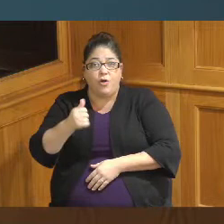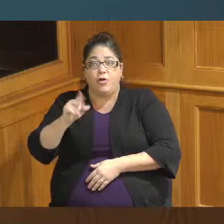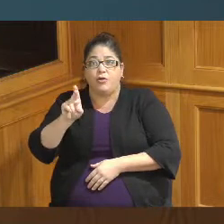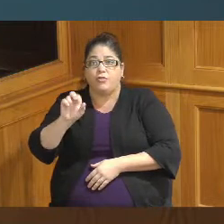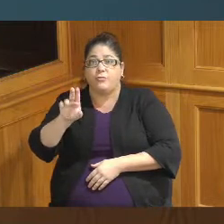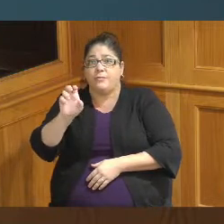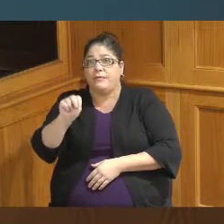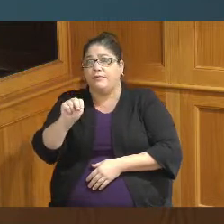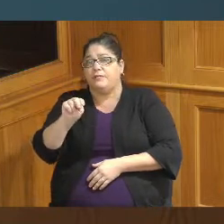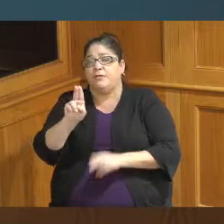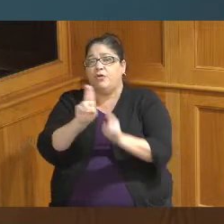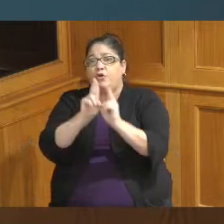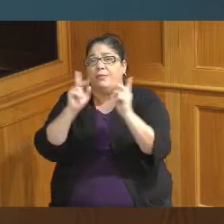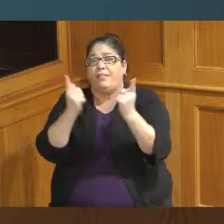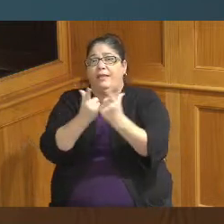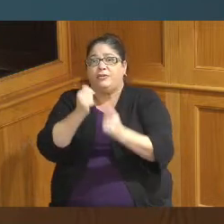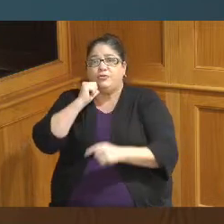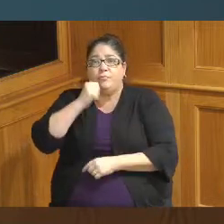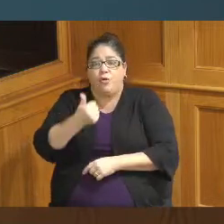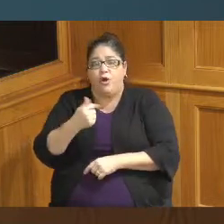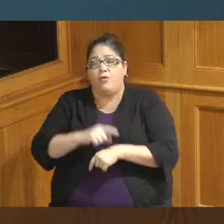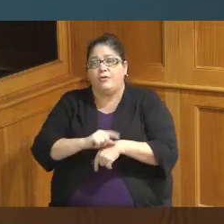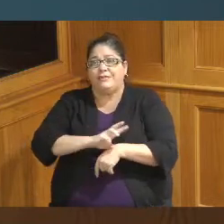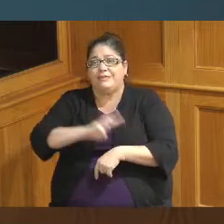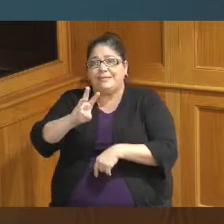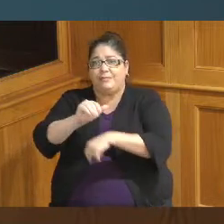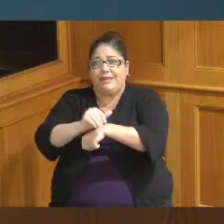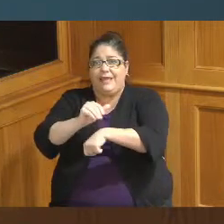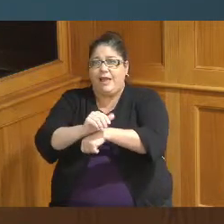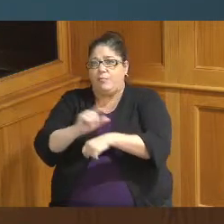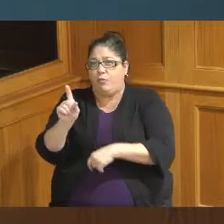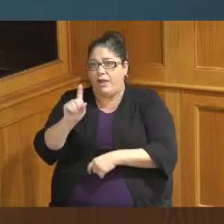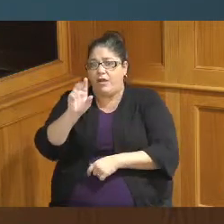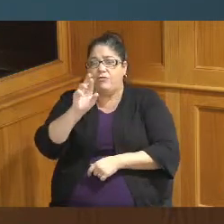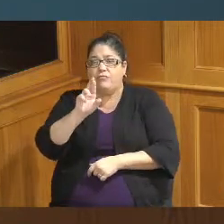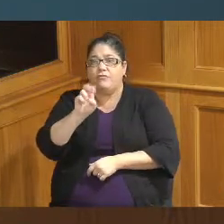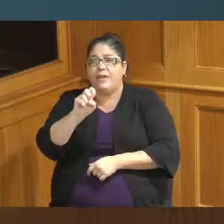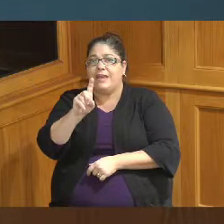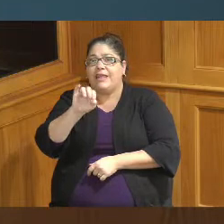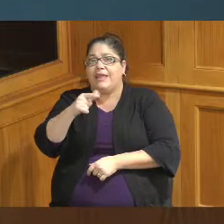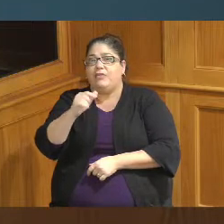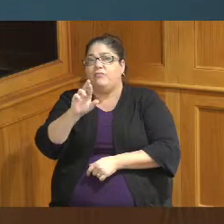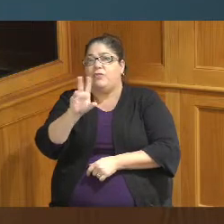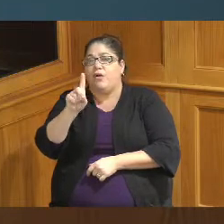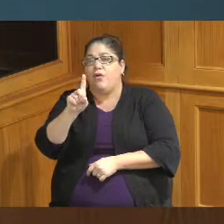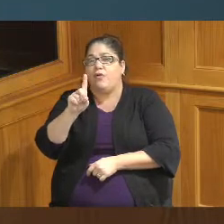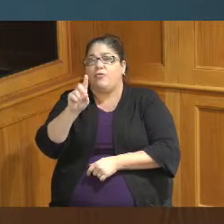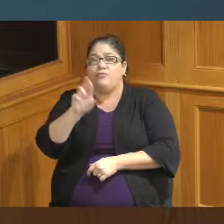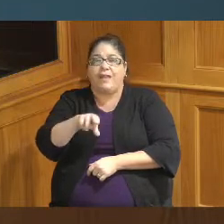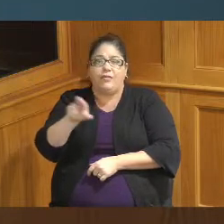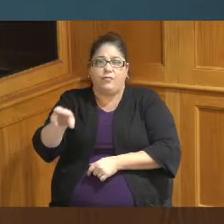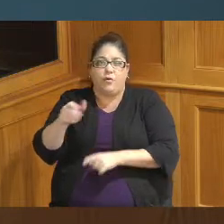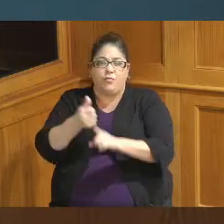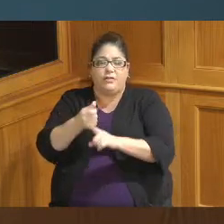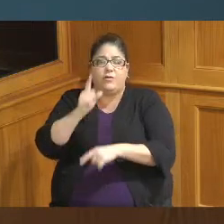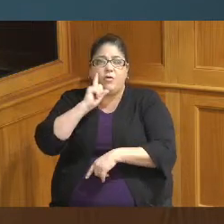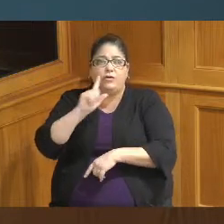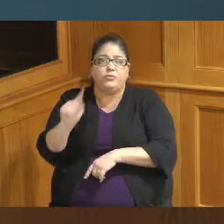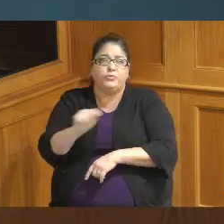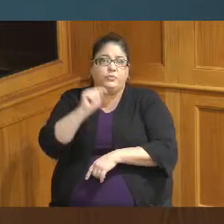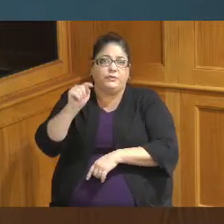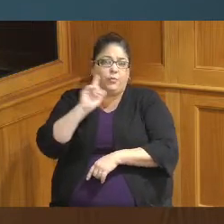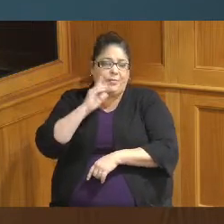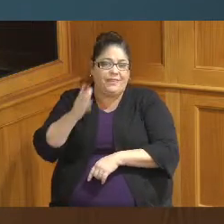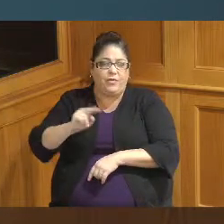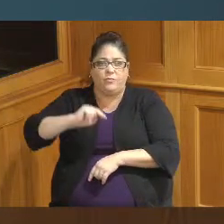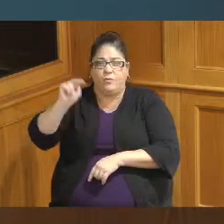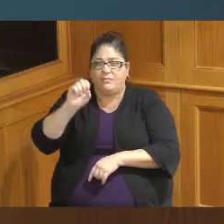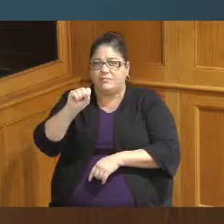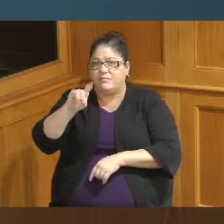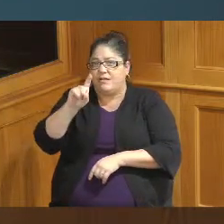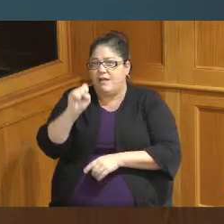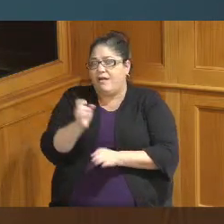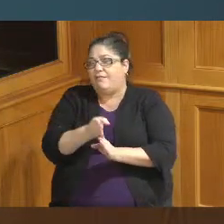to 6:00 p.m. Reading Road we will be in Norths side on Tuesday and we are approaching our 100th